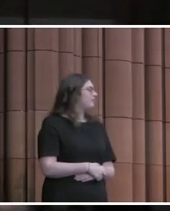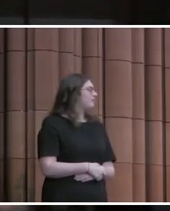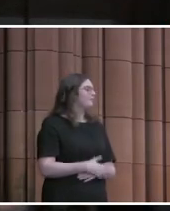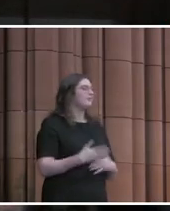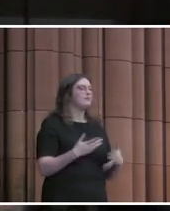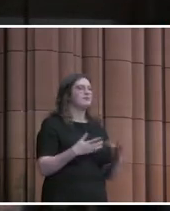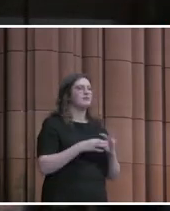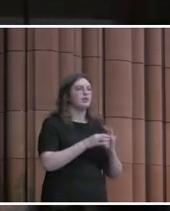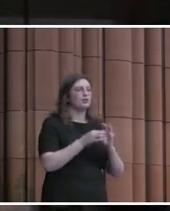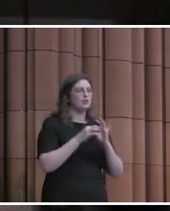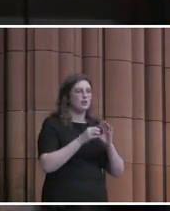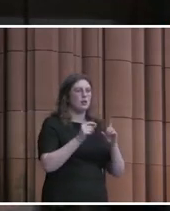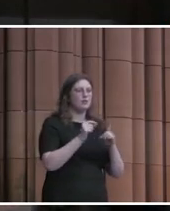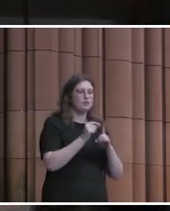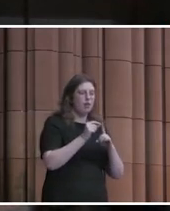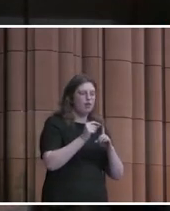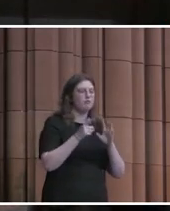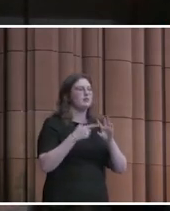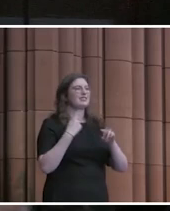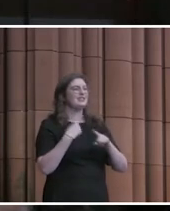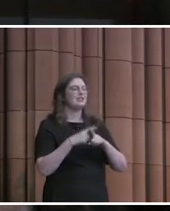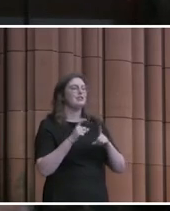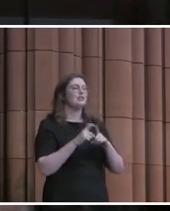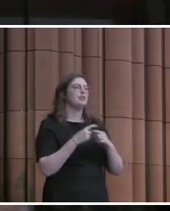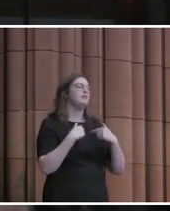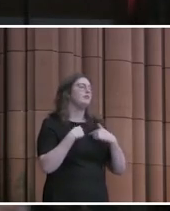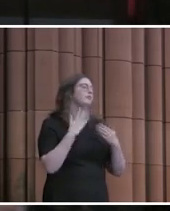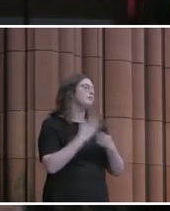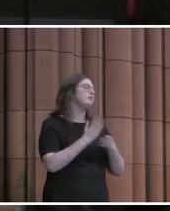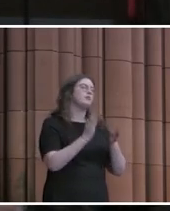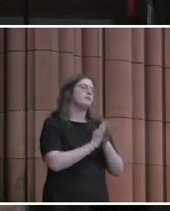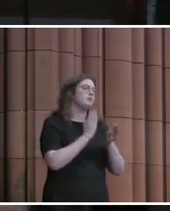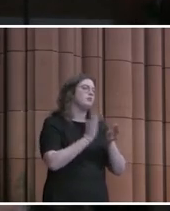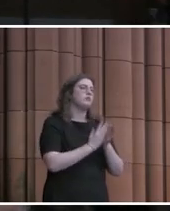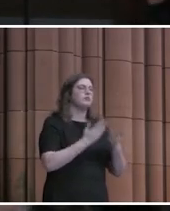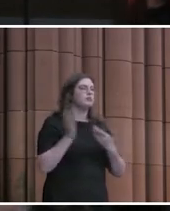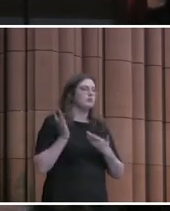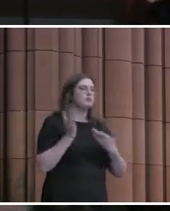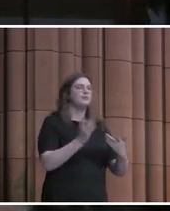Associate principal and executive dean, it is with great pleasure that I present to you Dr. John Scaly,